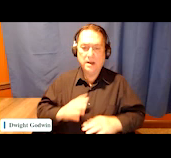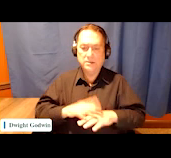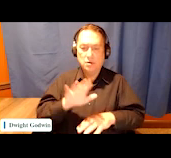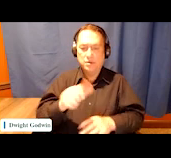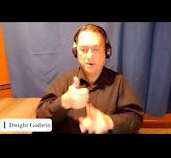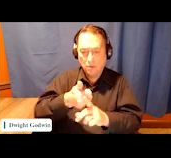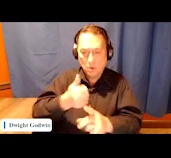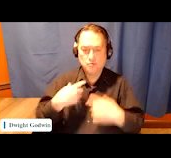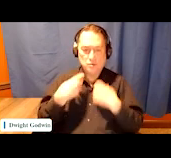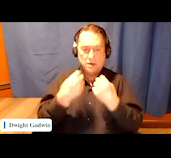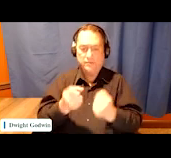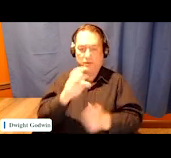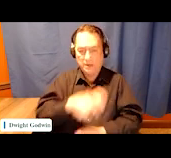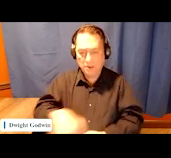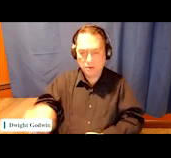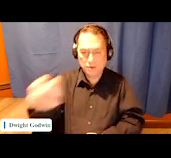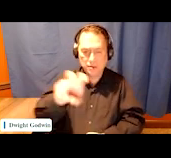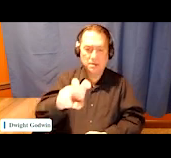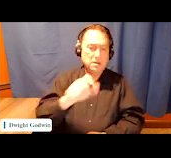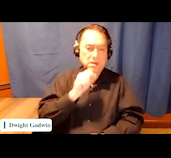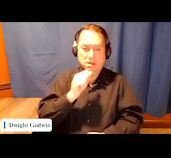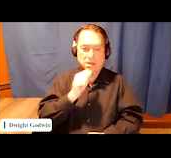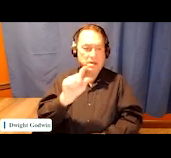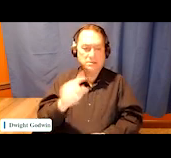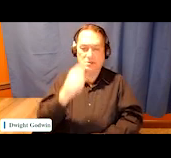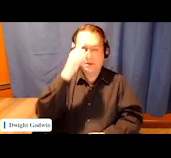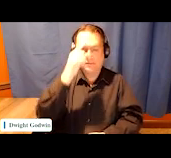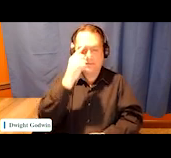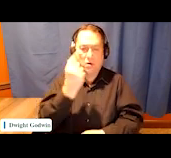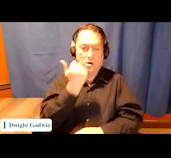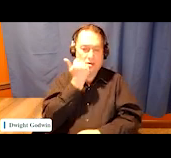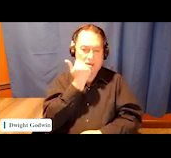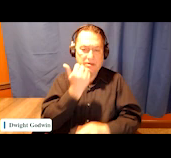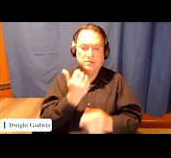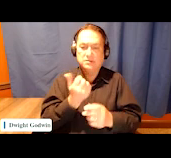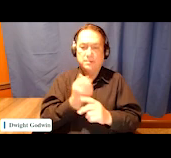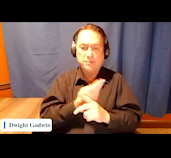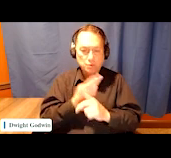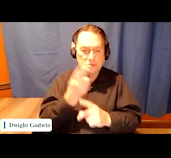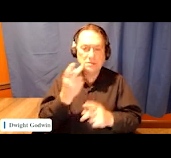Recovery is not only specific to substance use, it can refer to mental health, domestic violence,